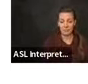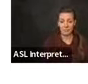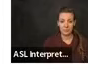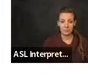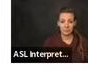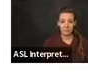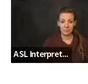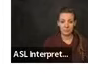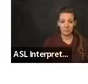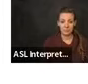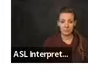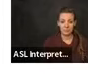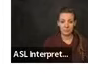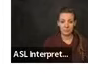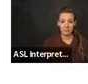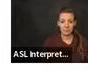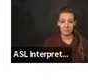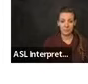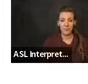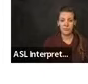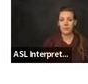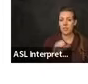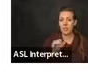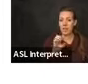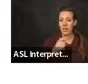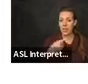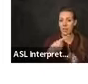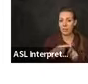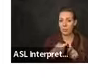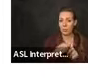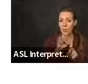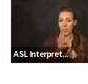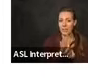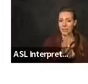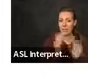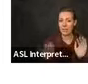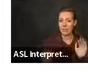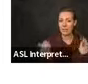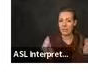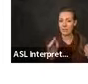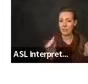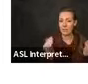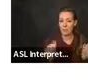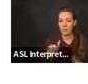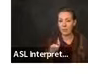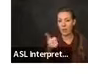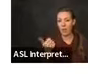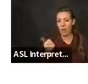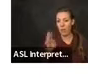Looking at our K suite trends as compared to other Bay Area counties.